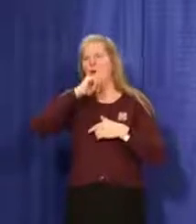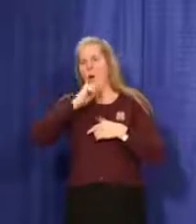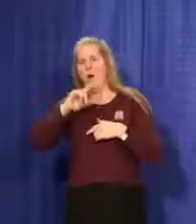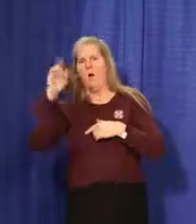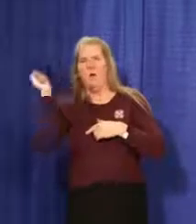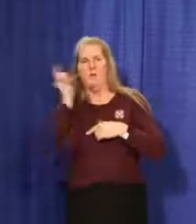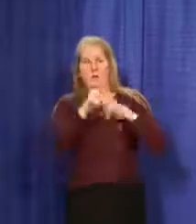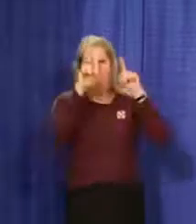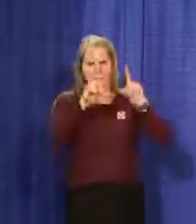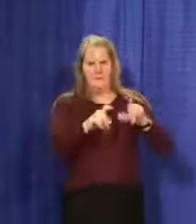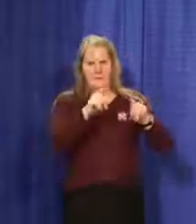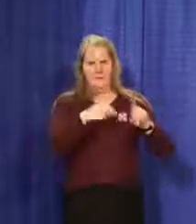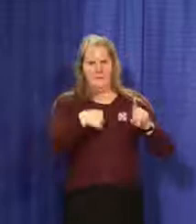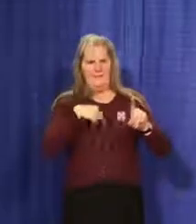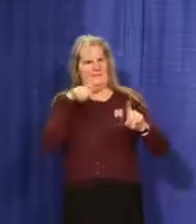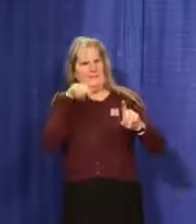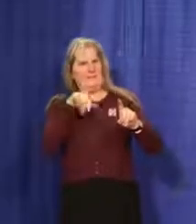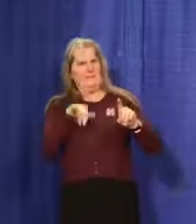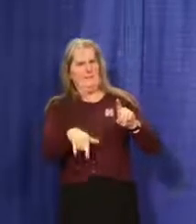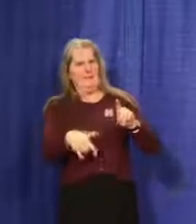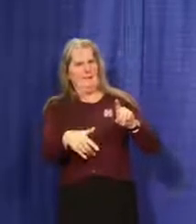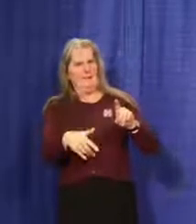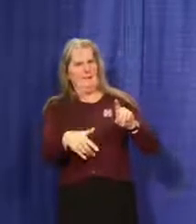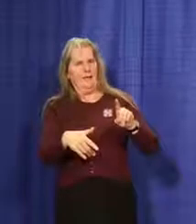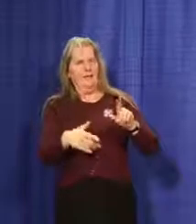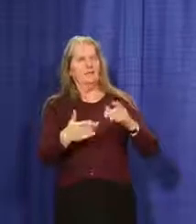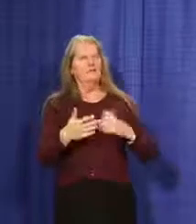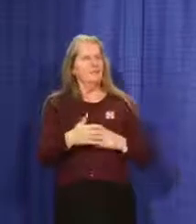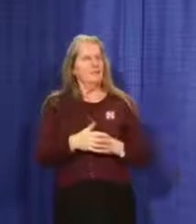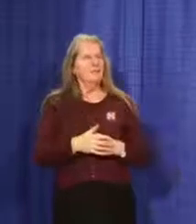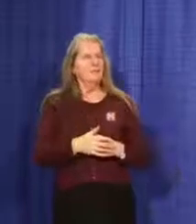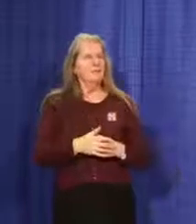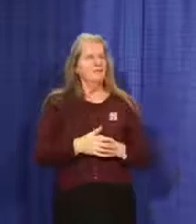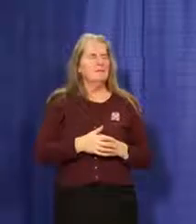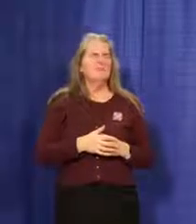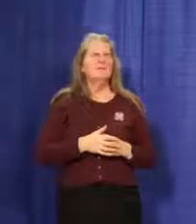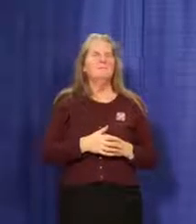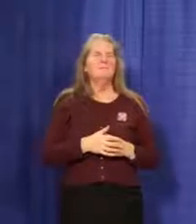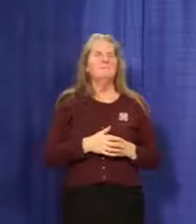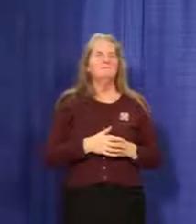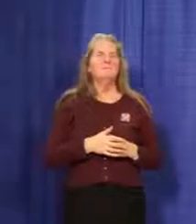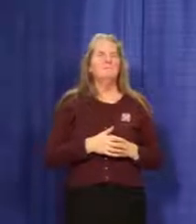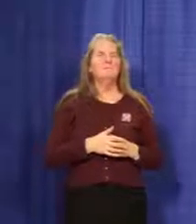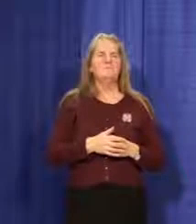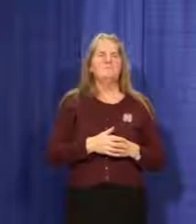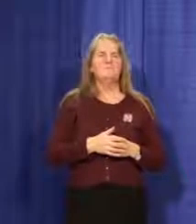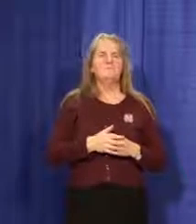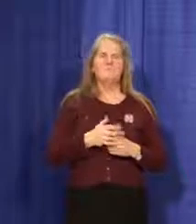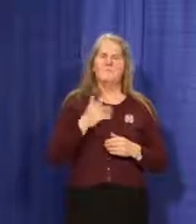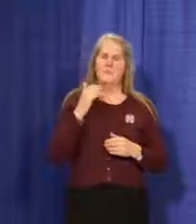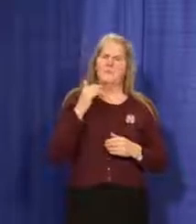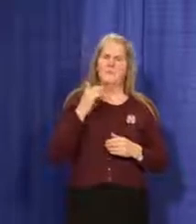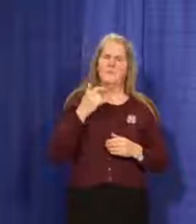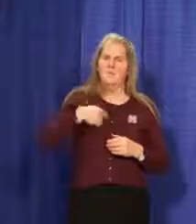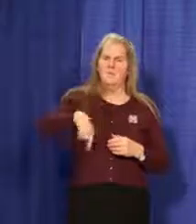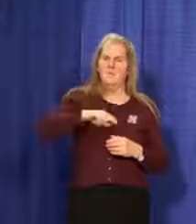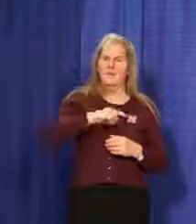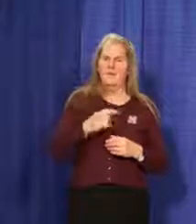So remember that really, one of the key reasons that we eventually moved, as everyone